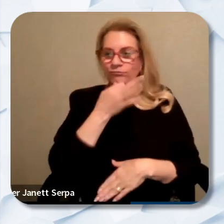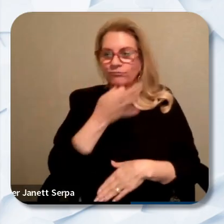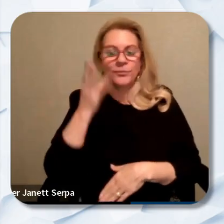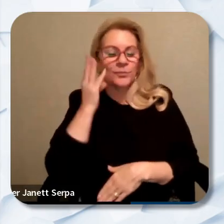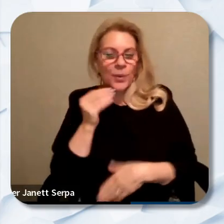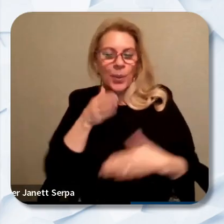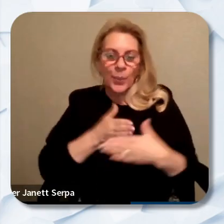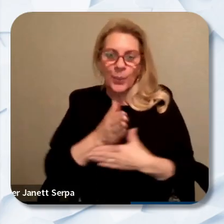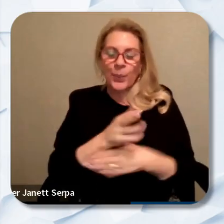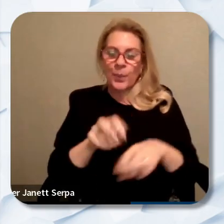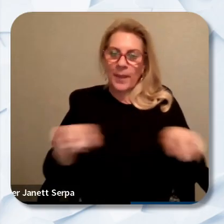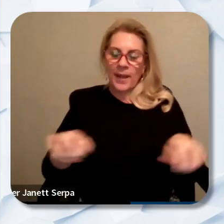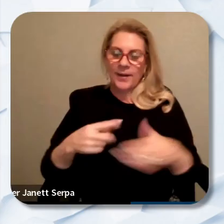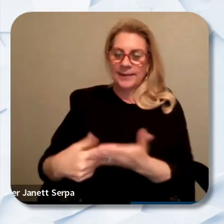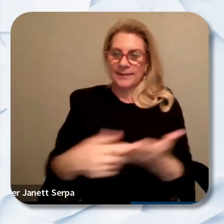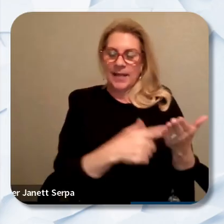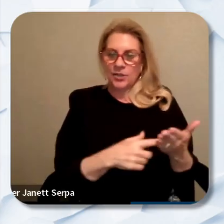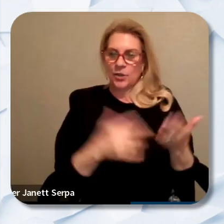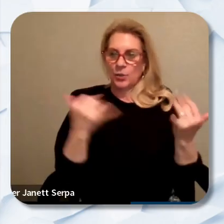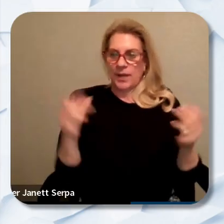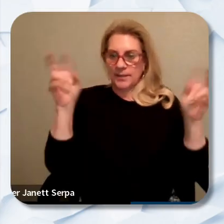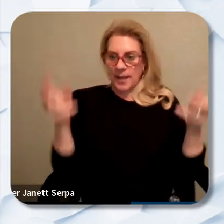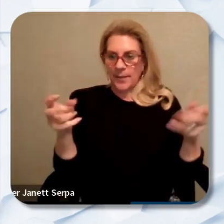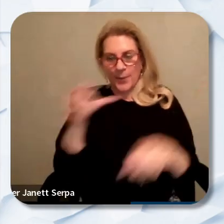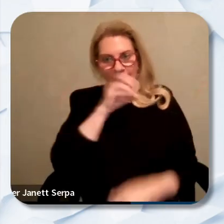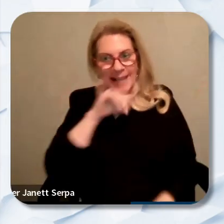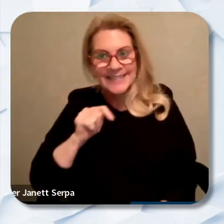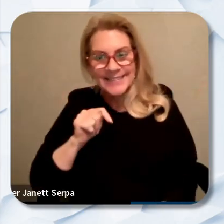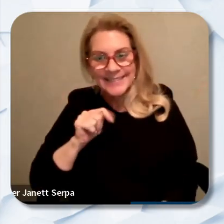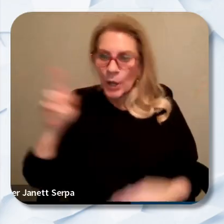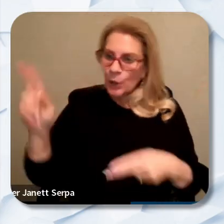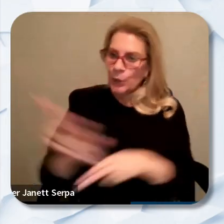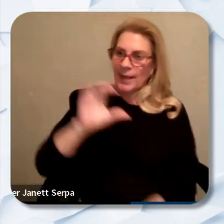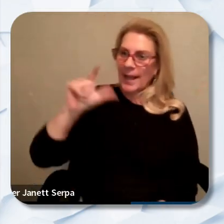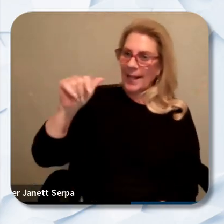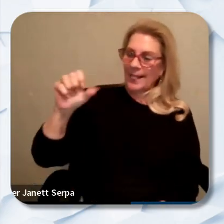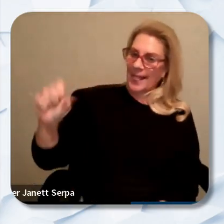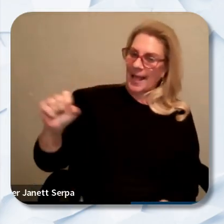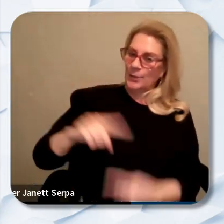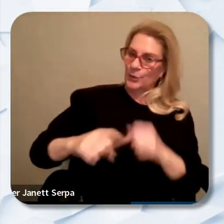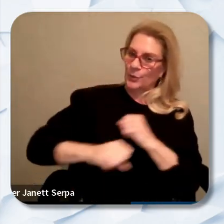discussion around today's topic of you guessed it Using CLASS to Promote Effective Interactions and